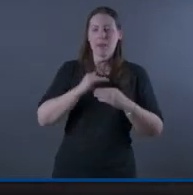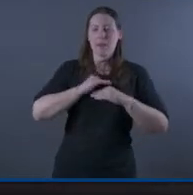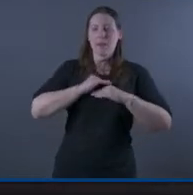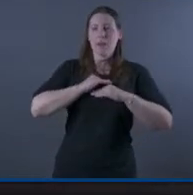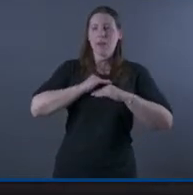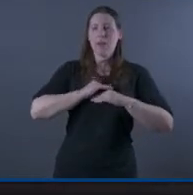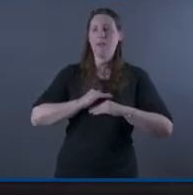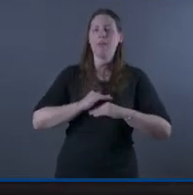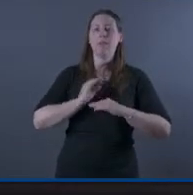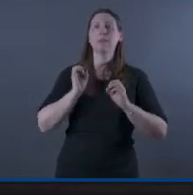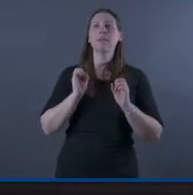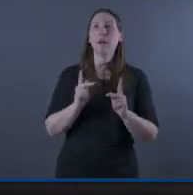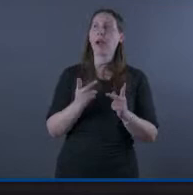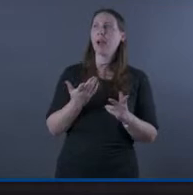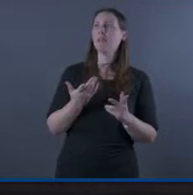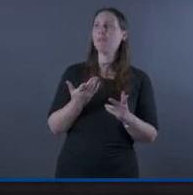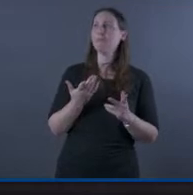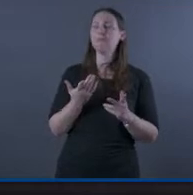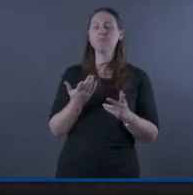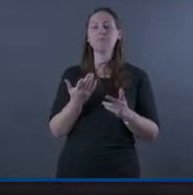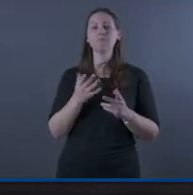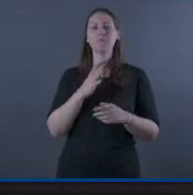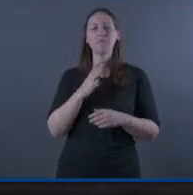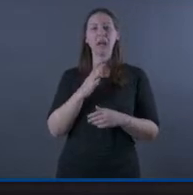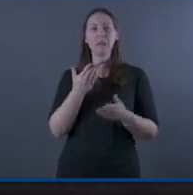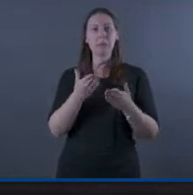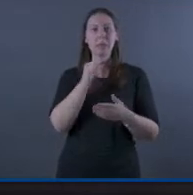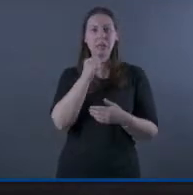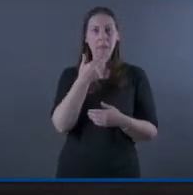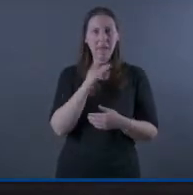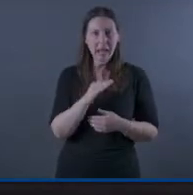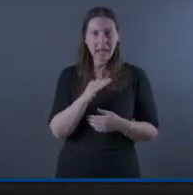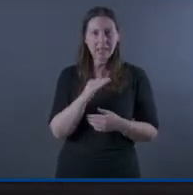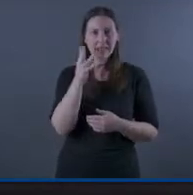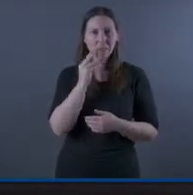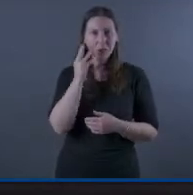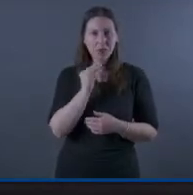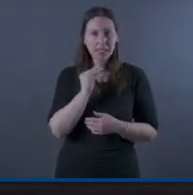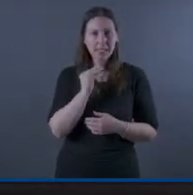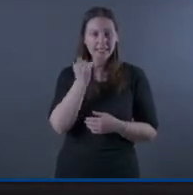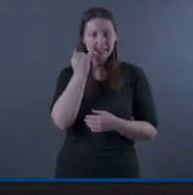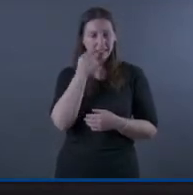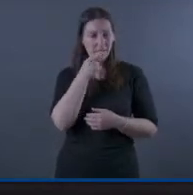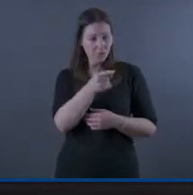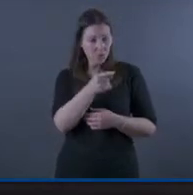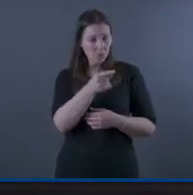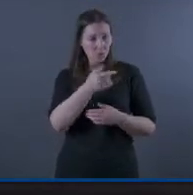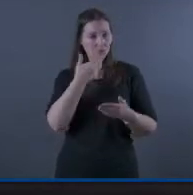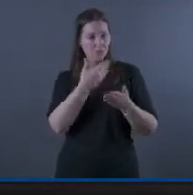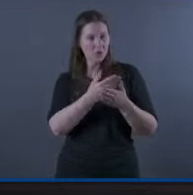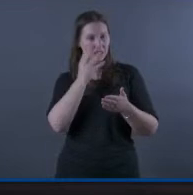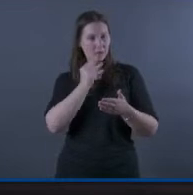"Oh, if they can do it, I can do it too." And that's what we don't want, it just keep happening. Those ripples going through our community.